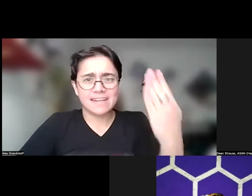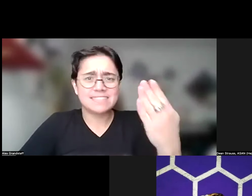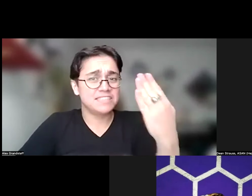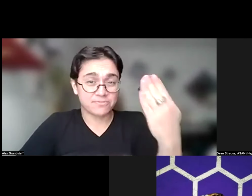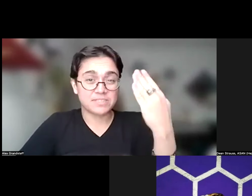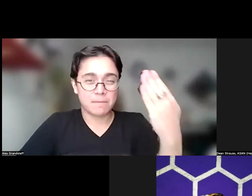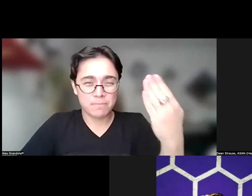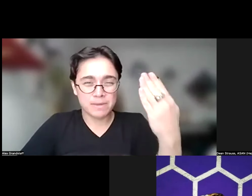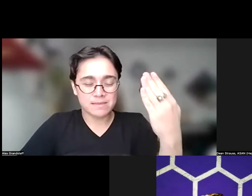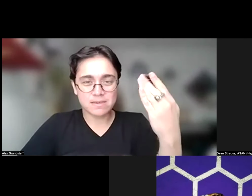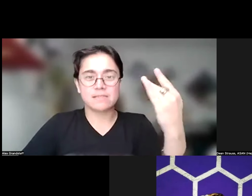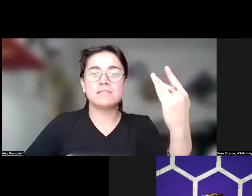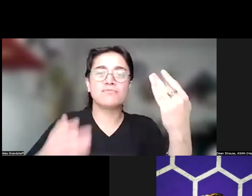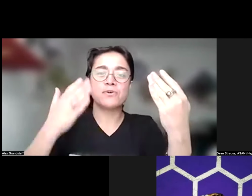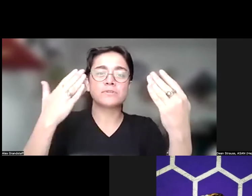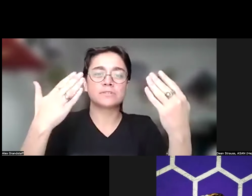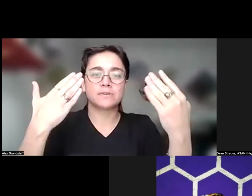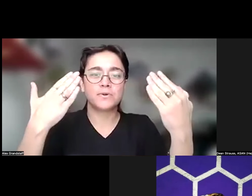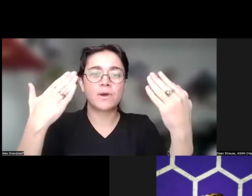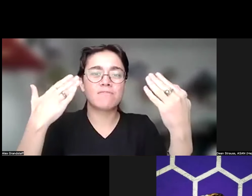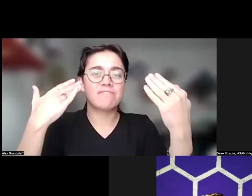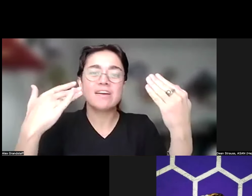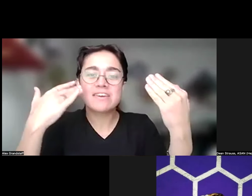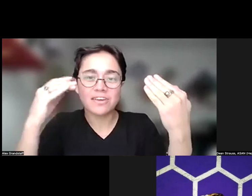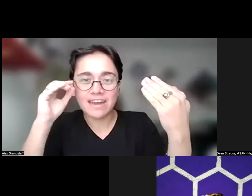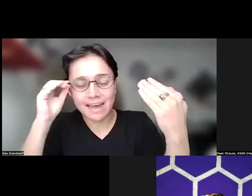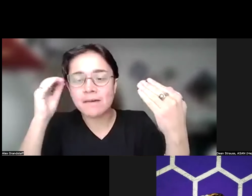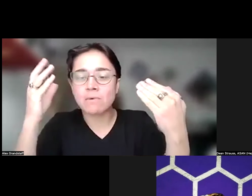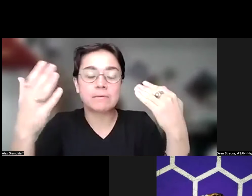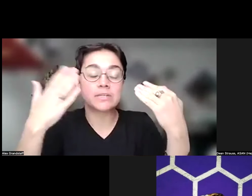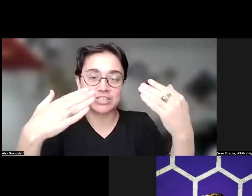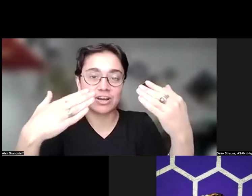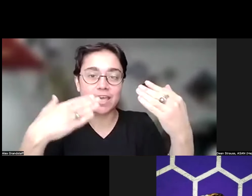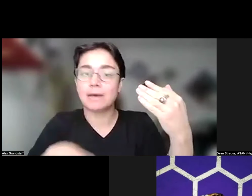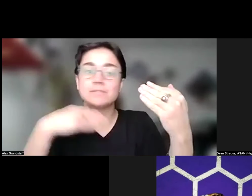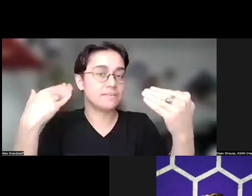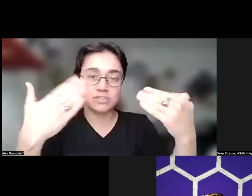That is a different temperament